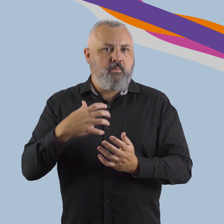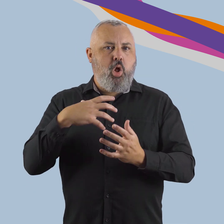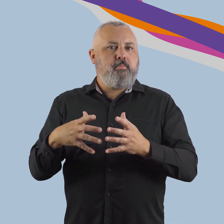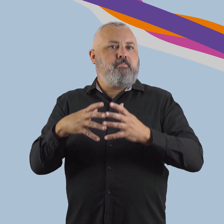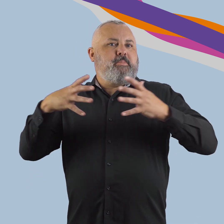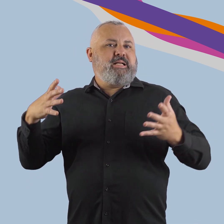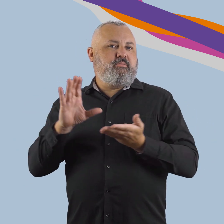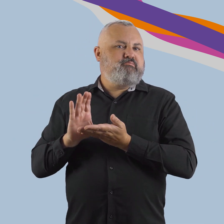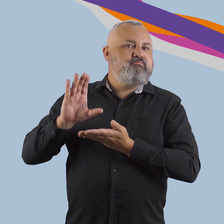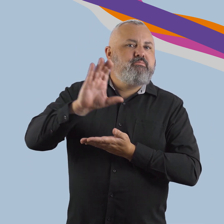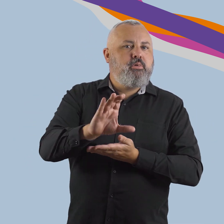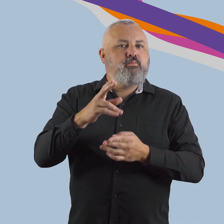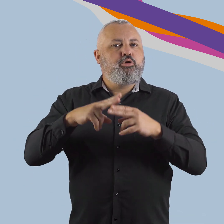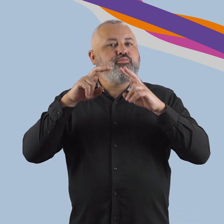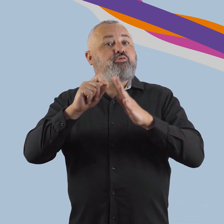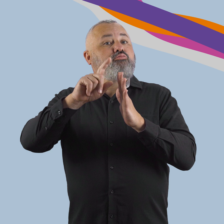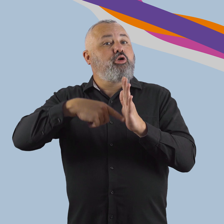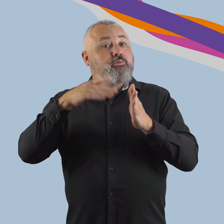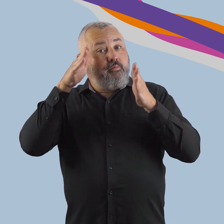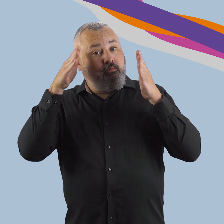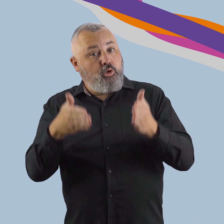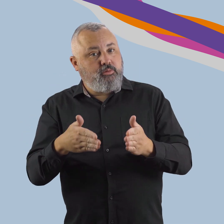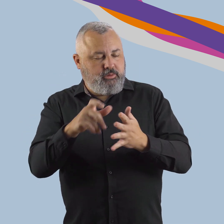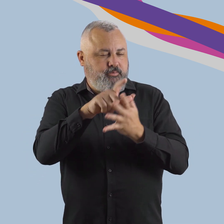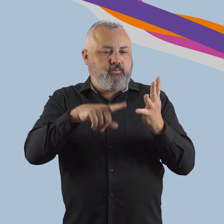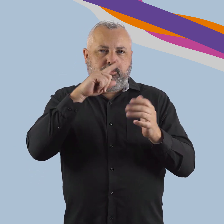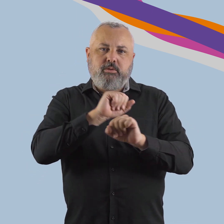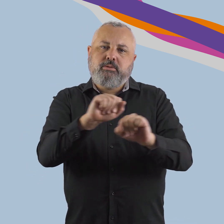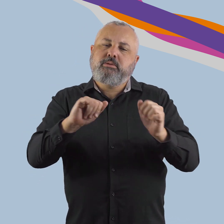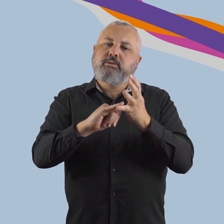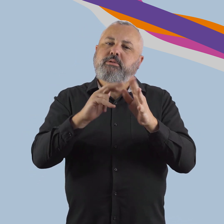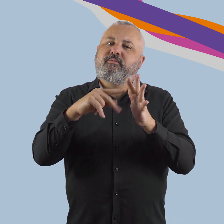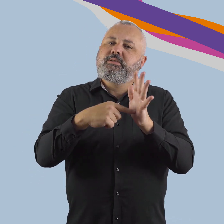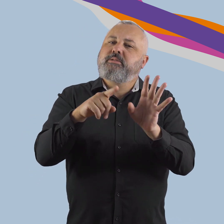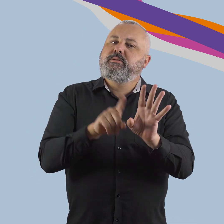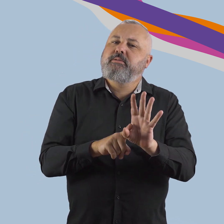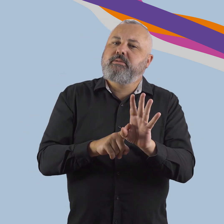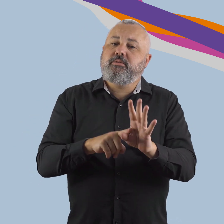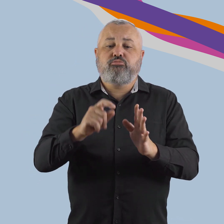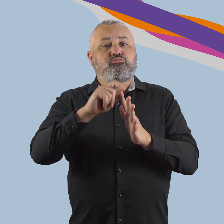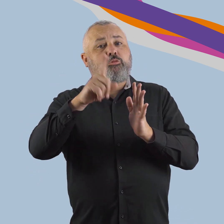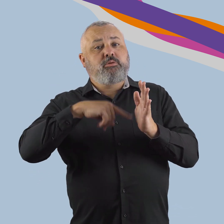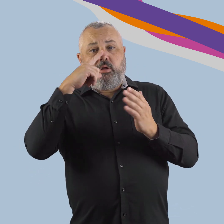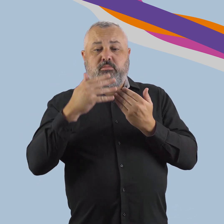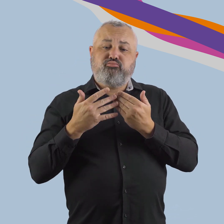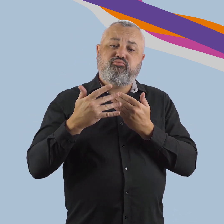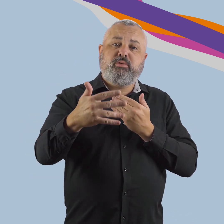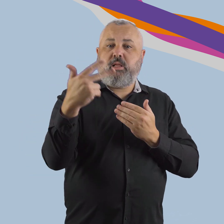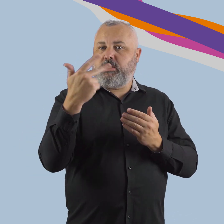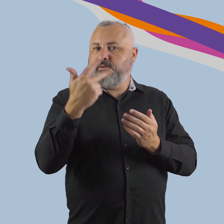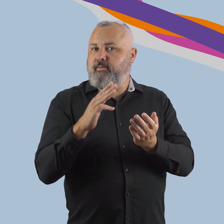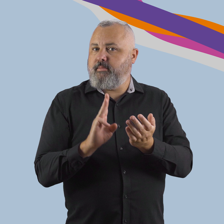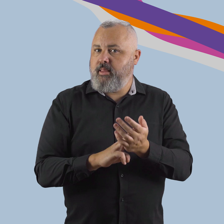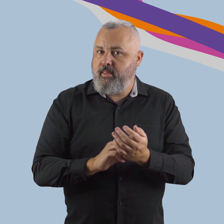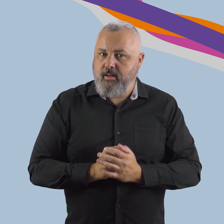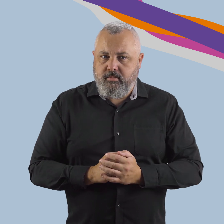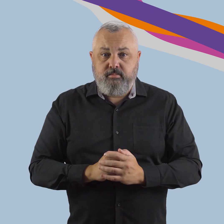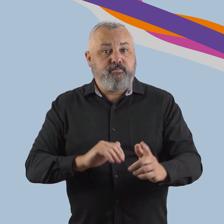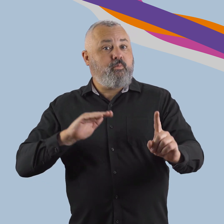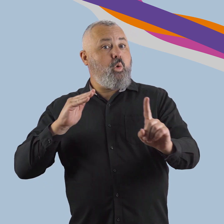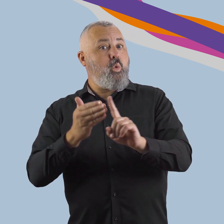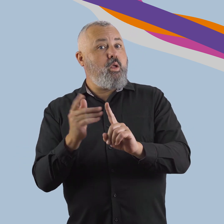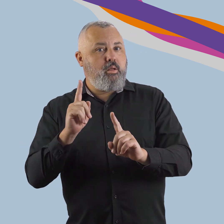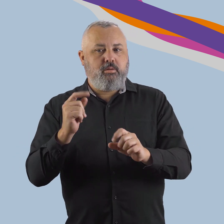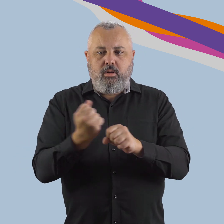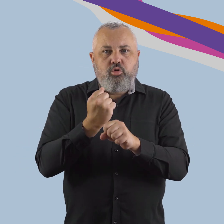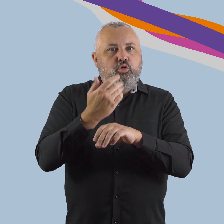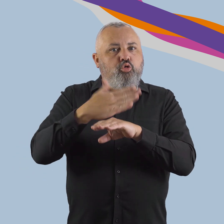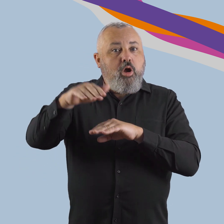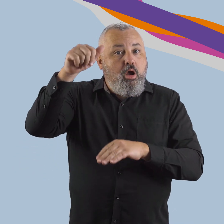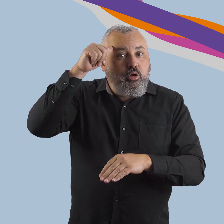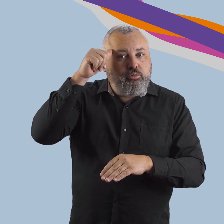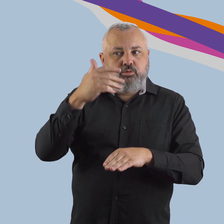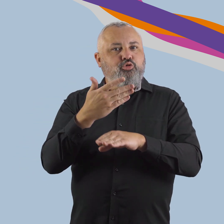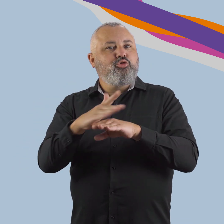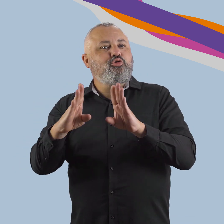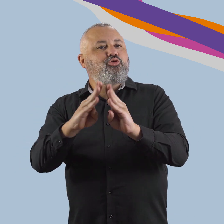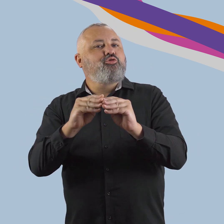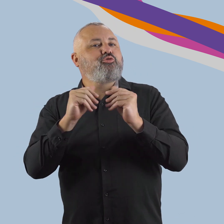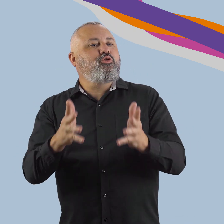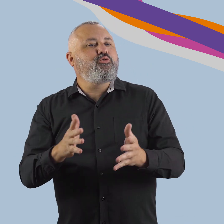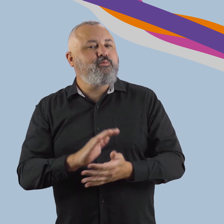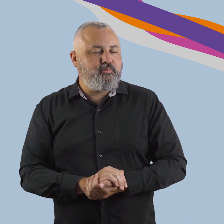It will fund larger research projects about safety of people with disability for up to 18 months, to create new knowledge and solutions.